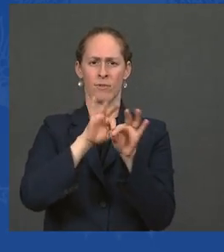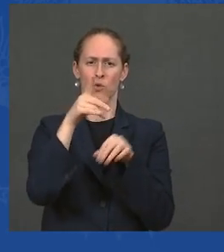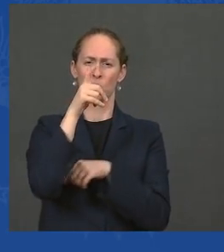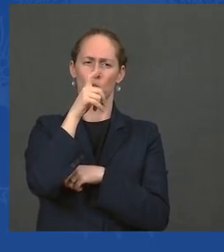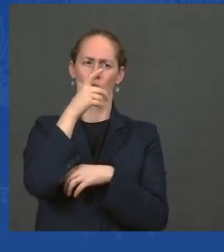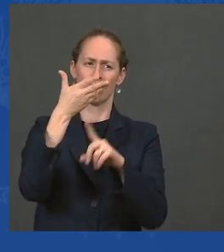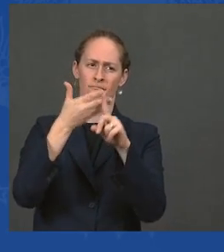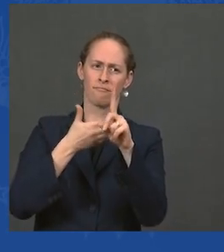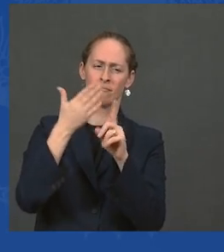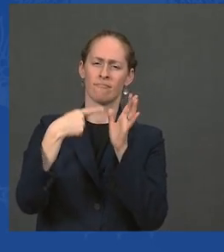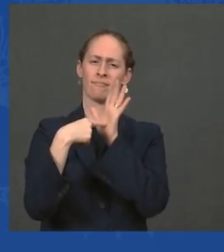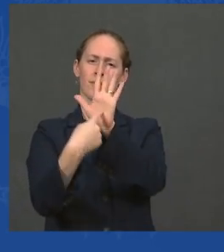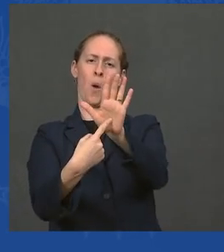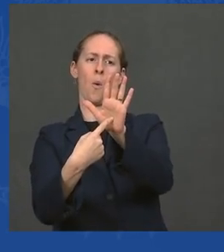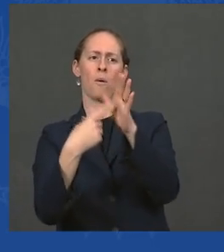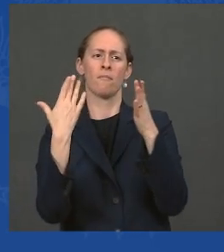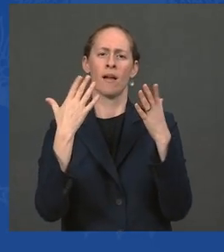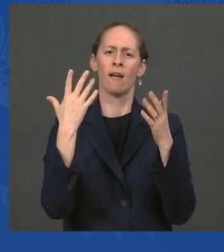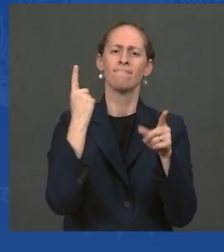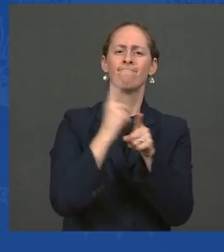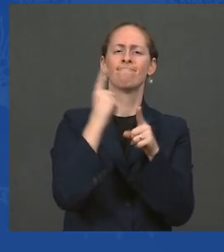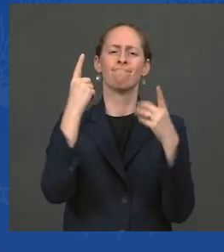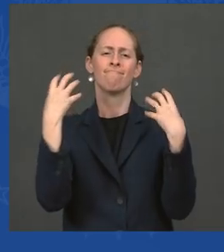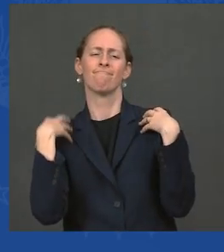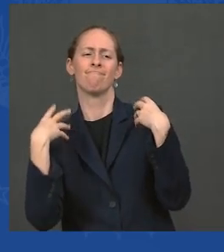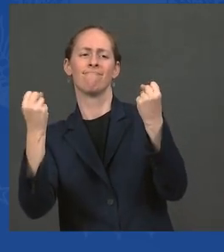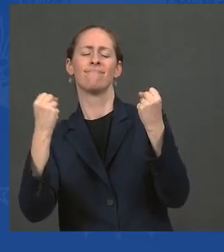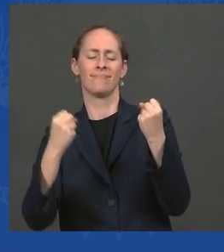You're defined by your courage and redeemed by your loyalty.